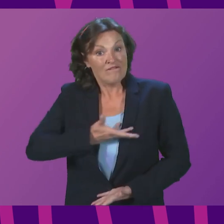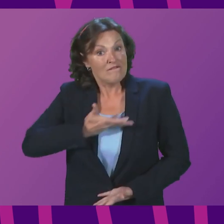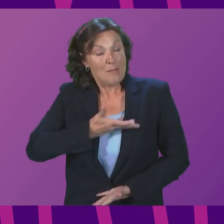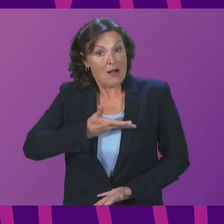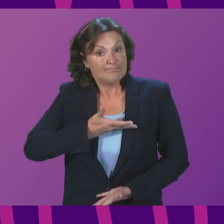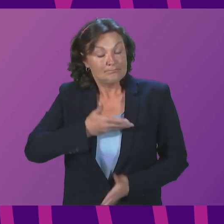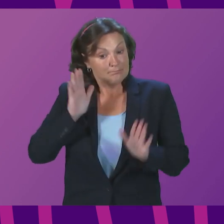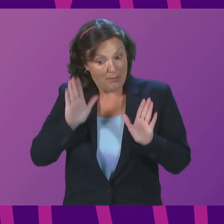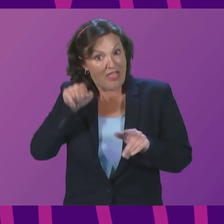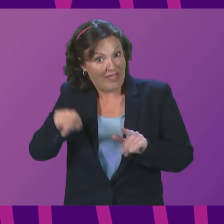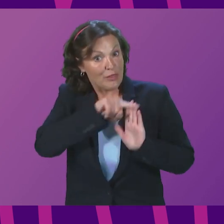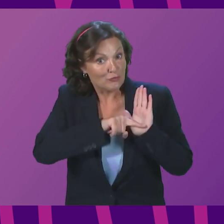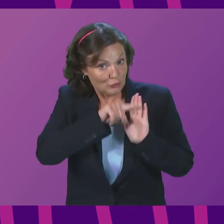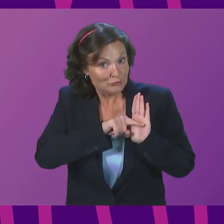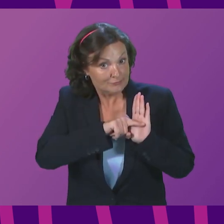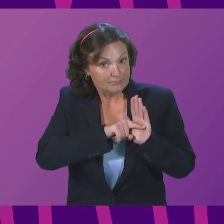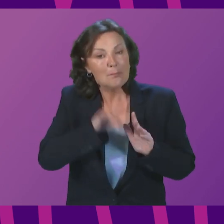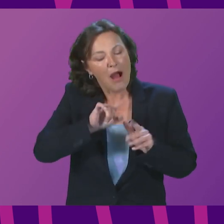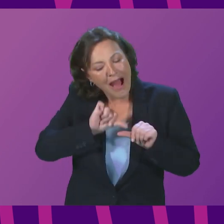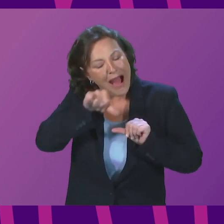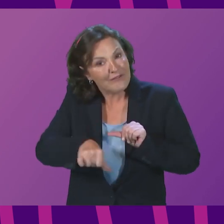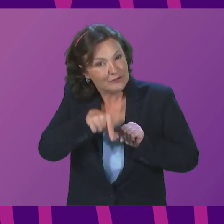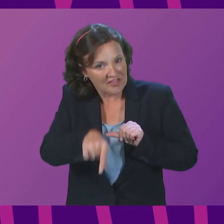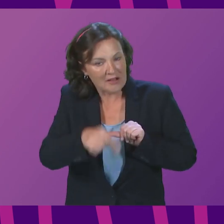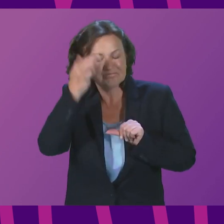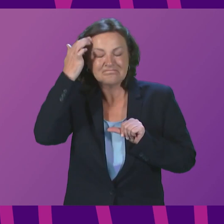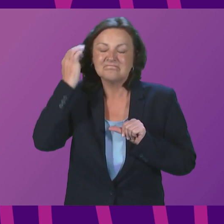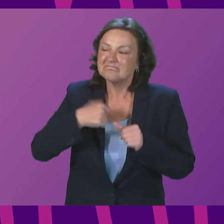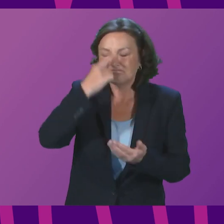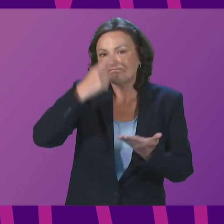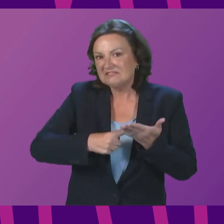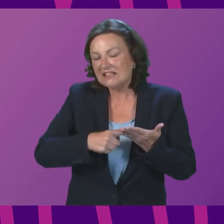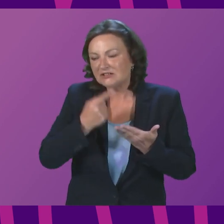As a result of that, I sought further advice.